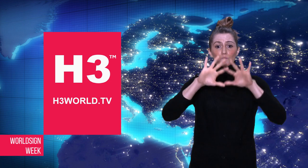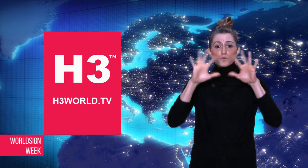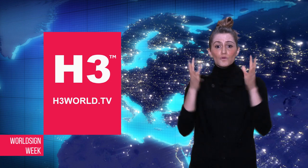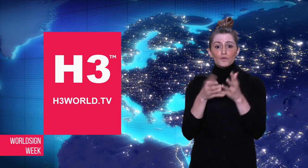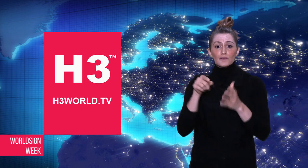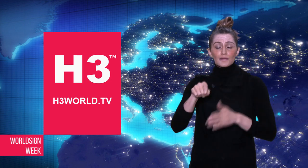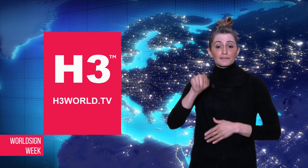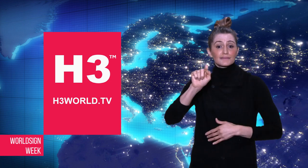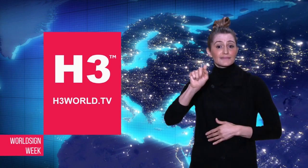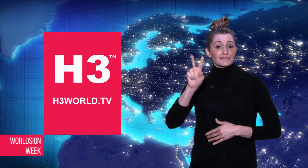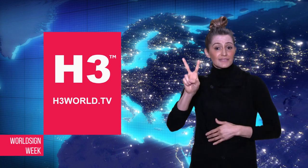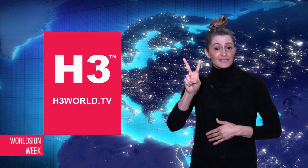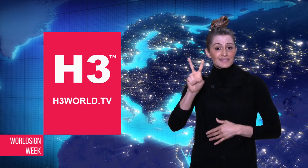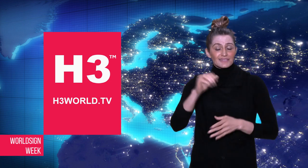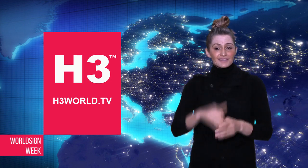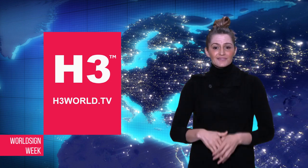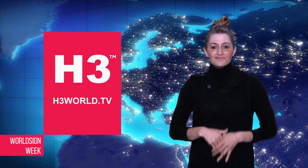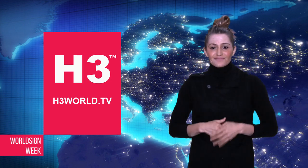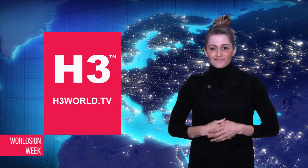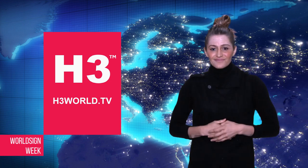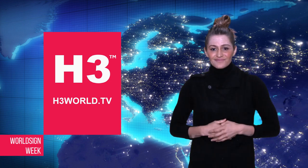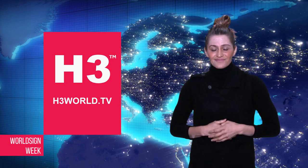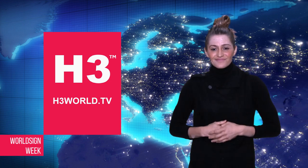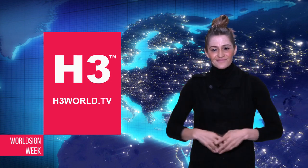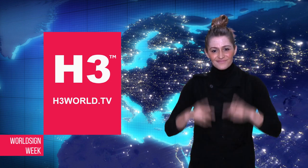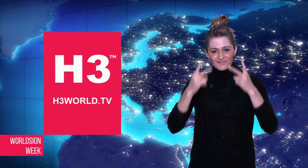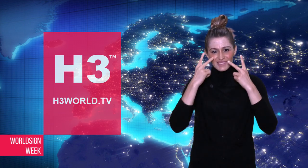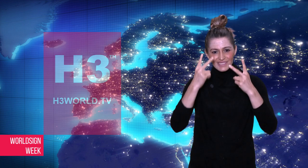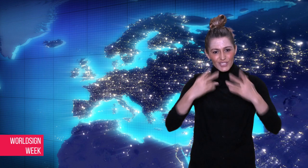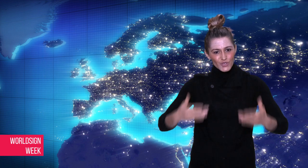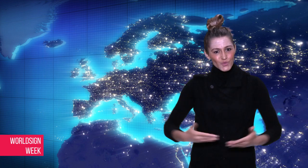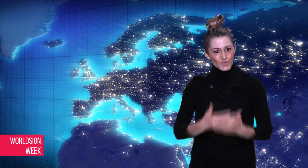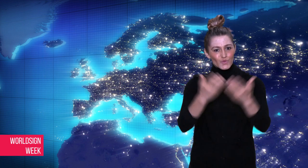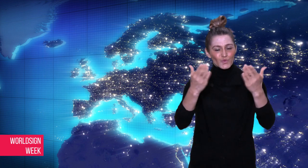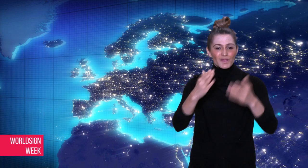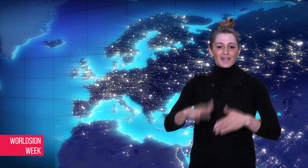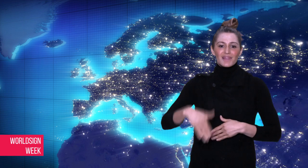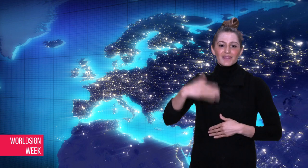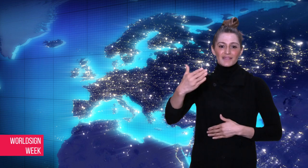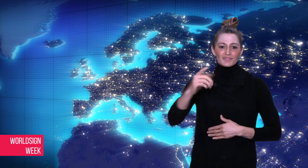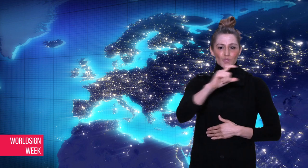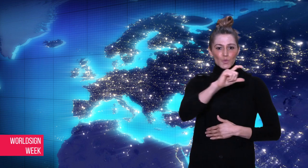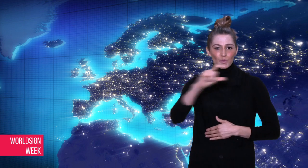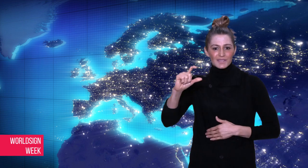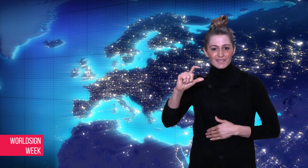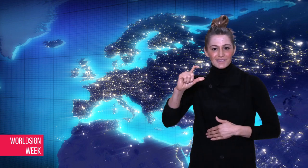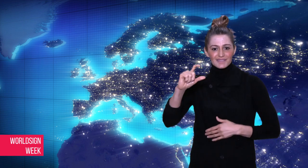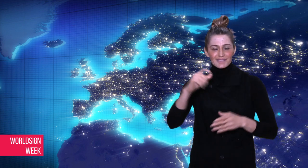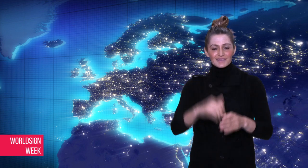news@h3world.tv. See you next week.